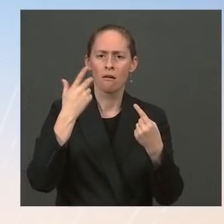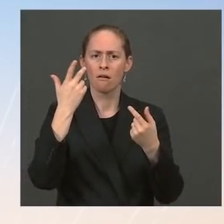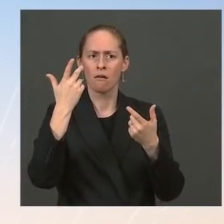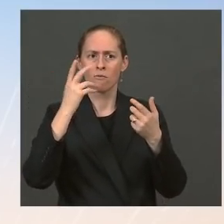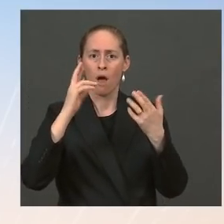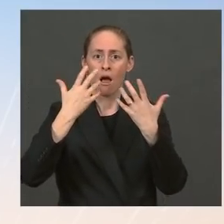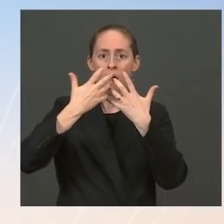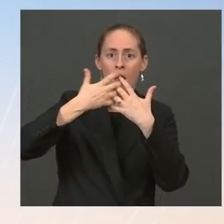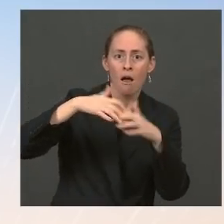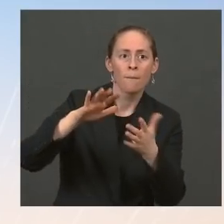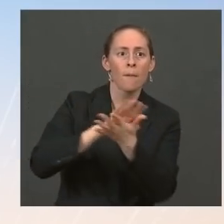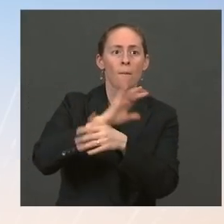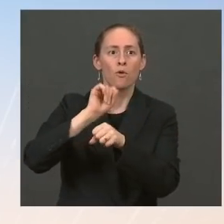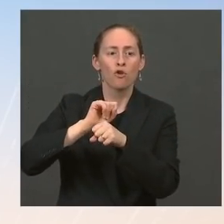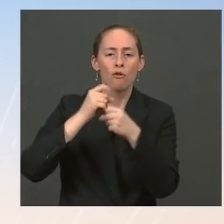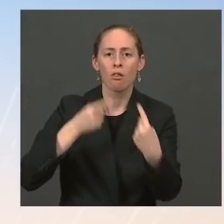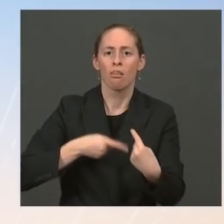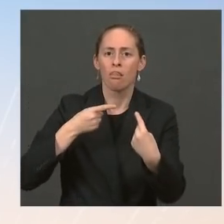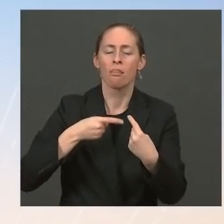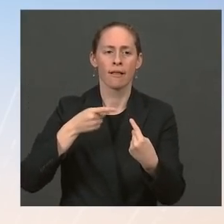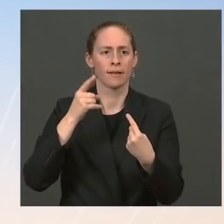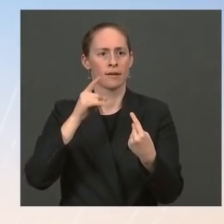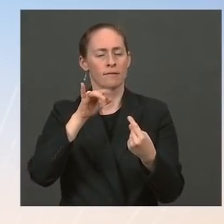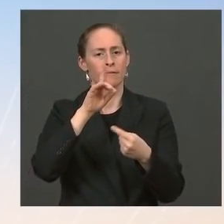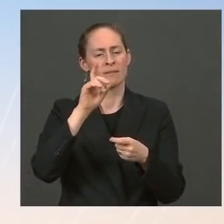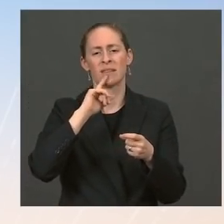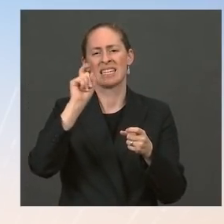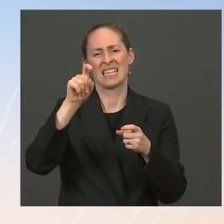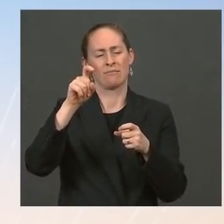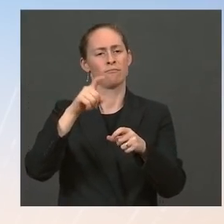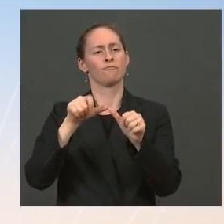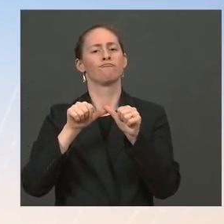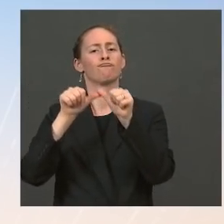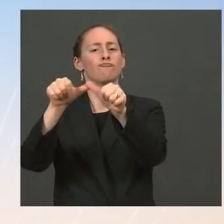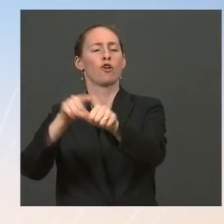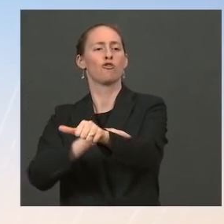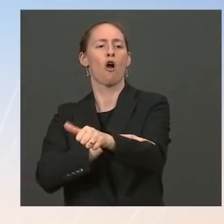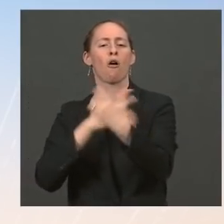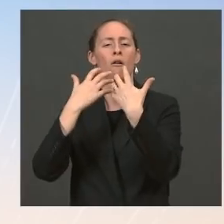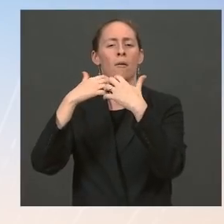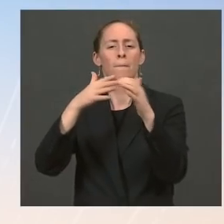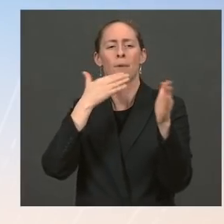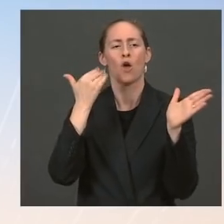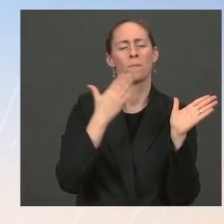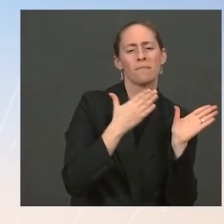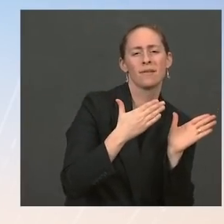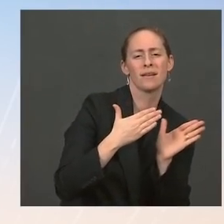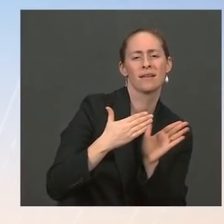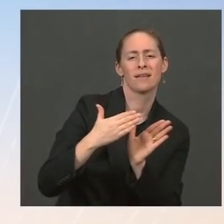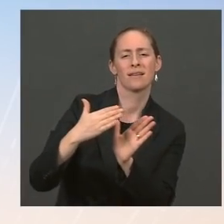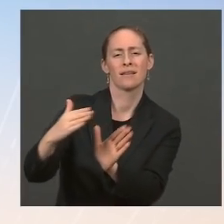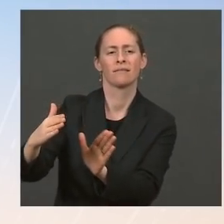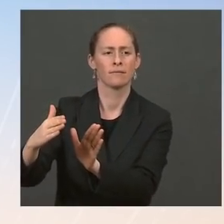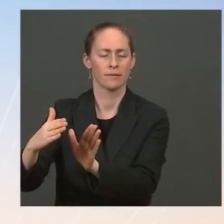We need a longer-term solution. So, I would note that we have seen progress as we look at numbers over the course of time,